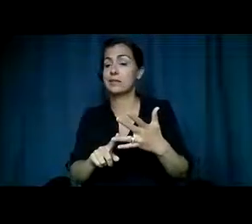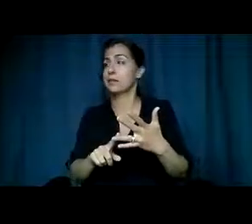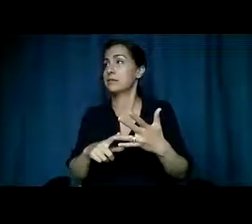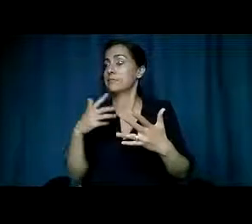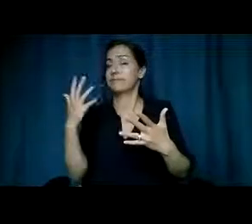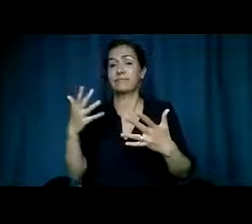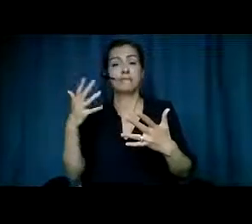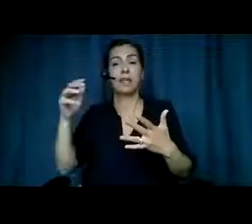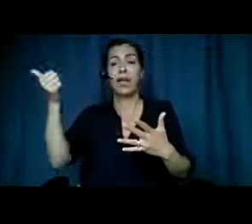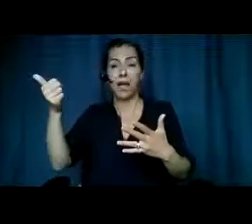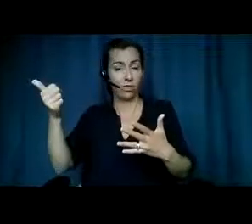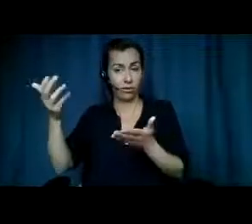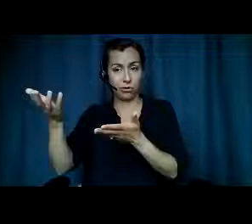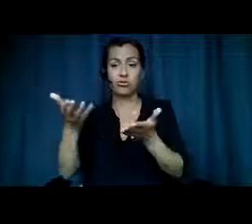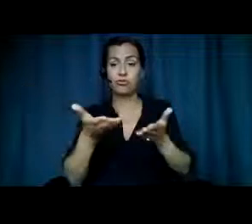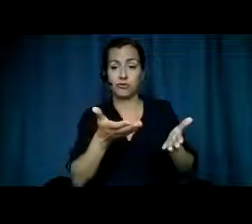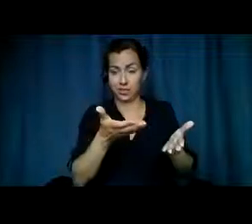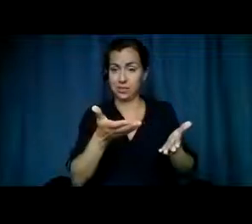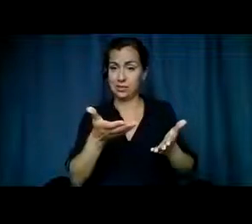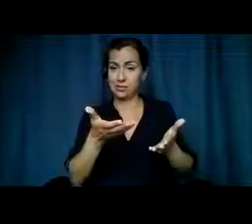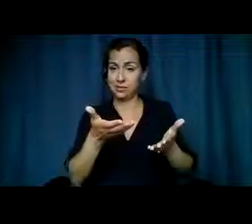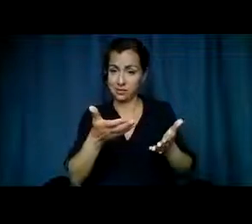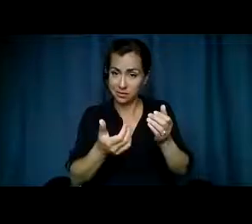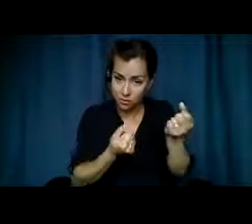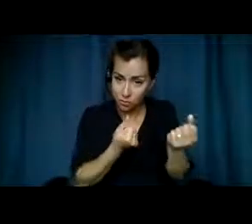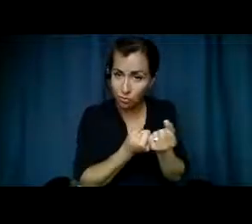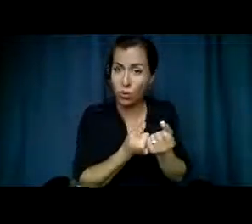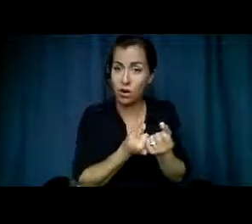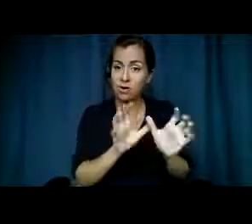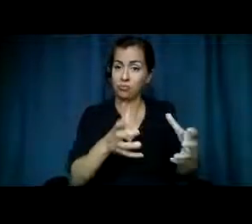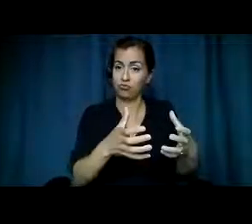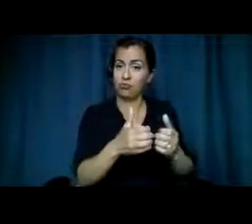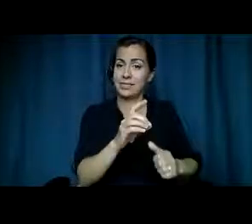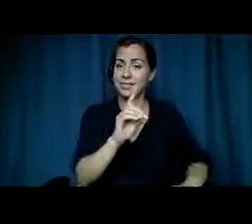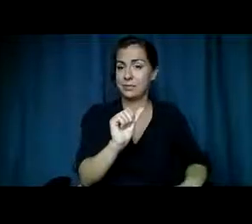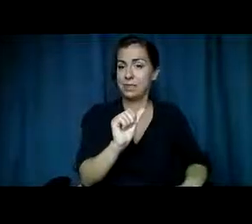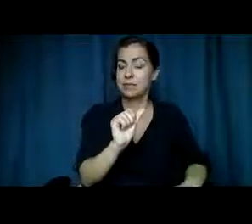let them know that they aren't restricted from voting